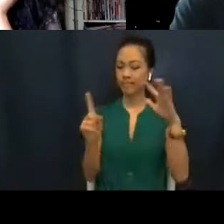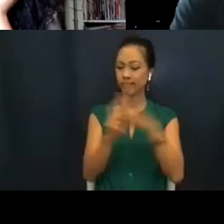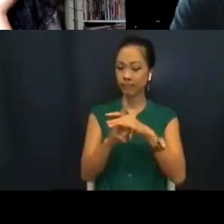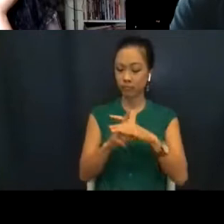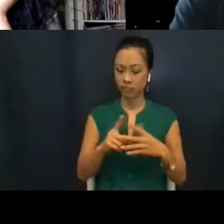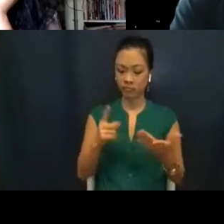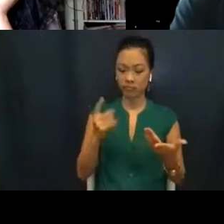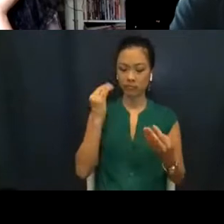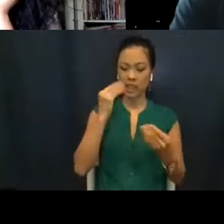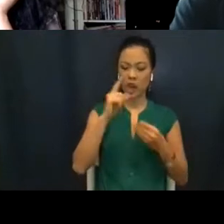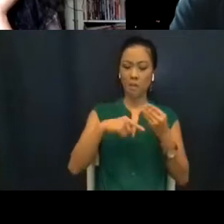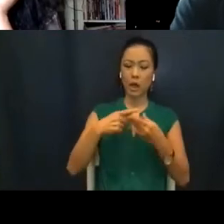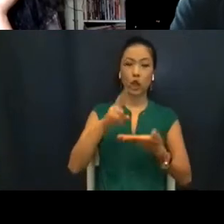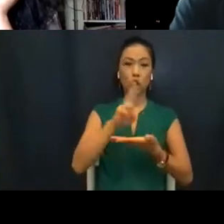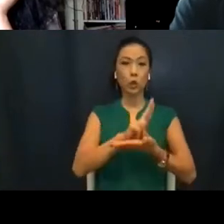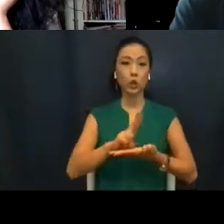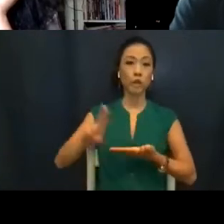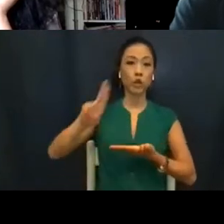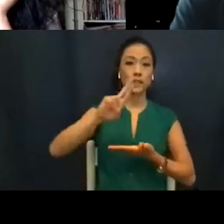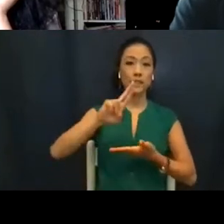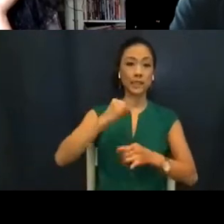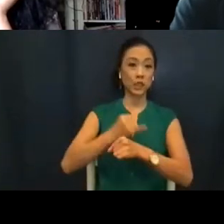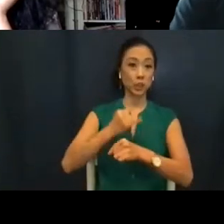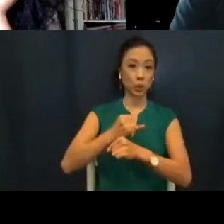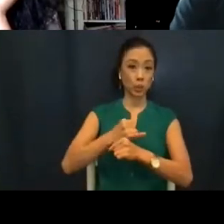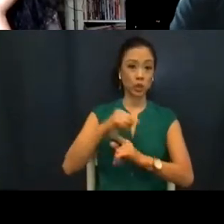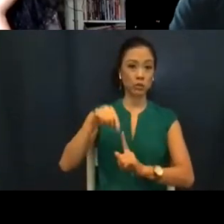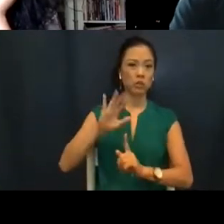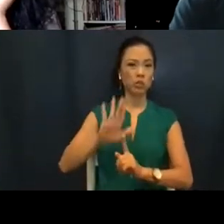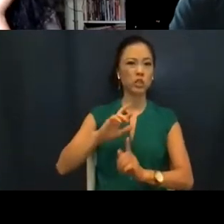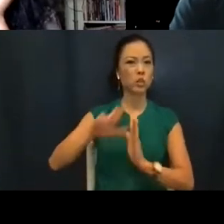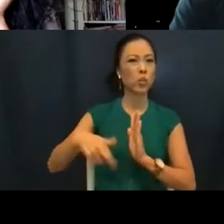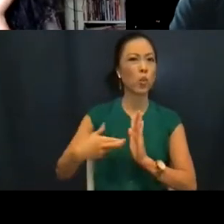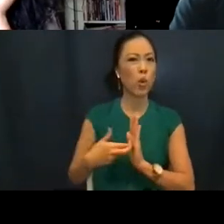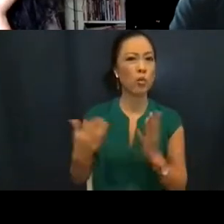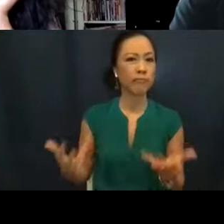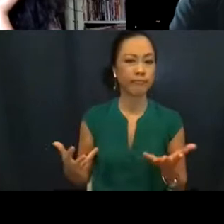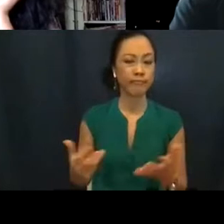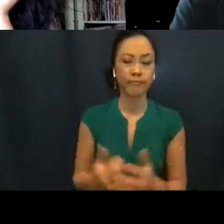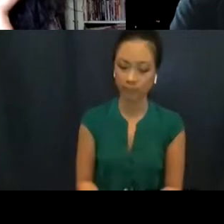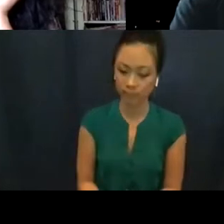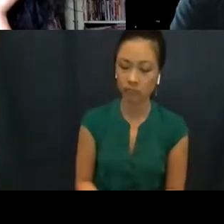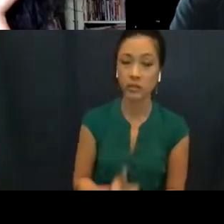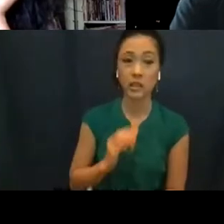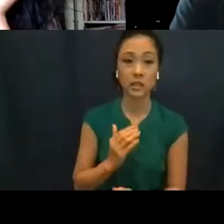institution in all of this and one thing we have been doing in the University is categorizing